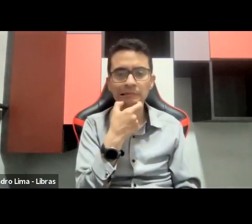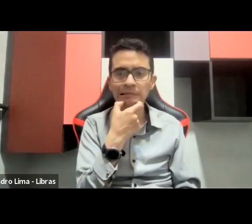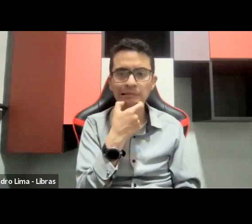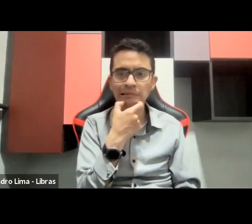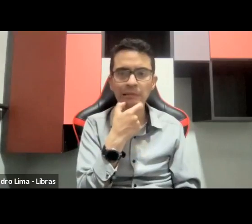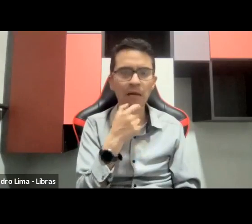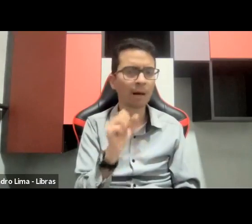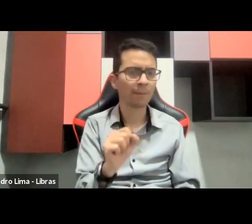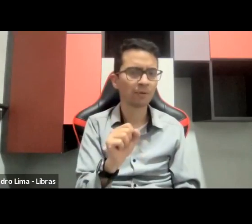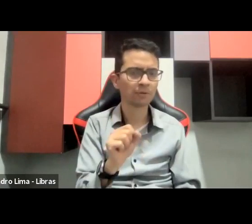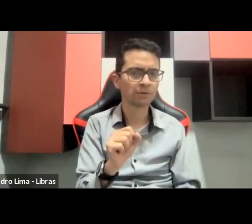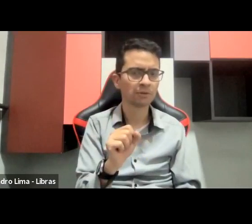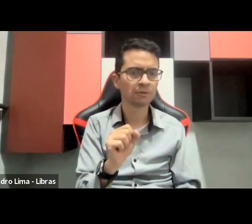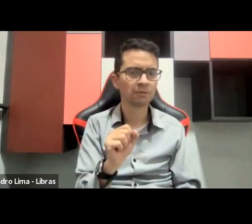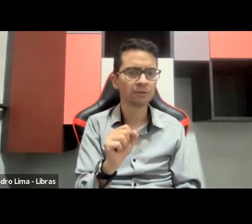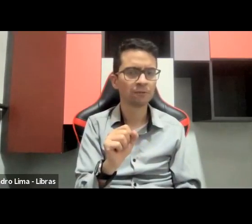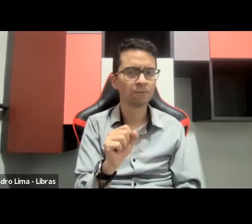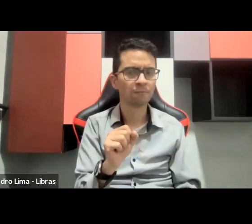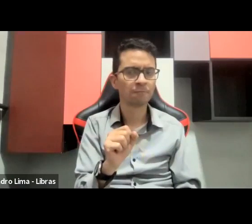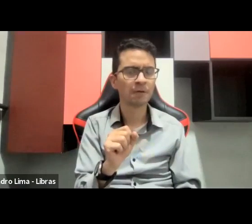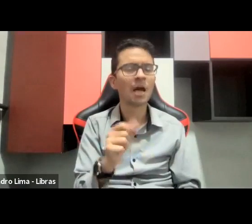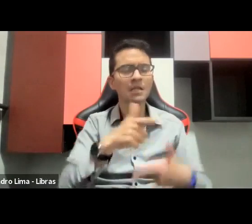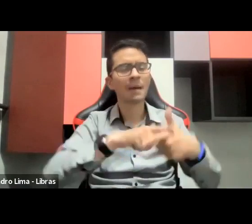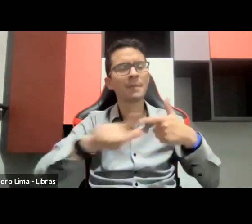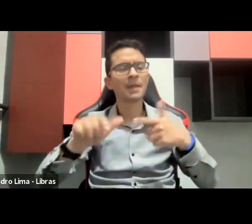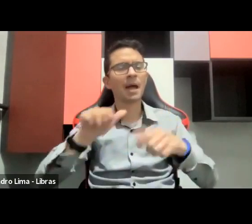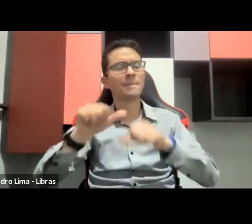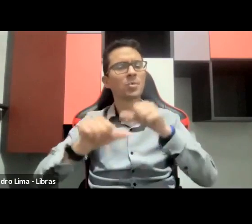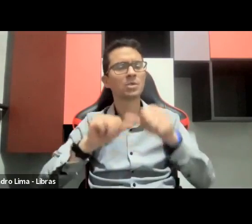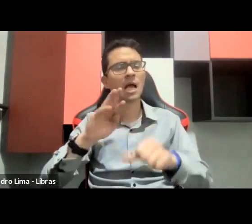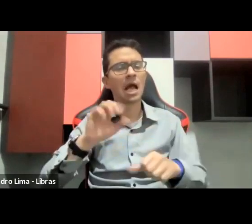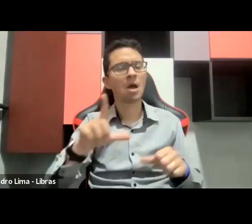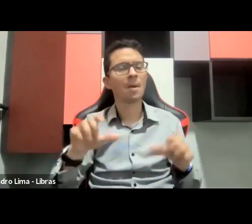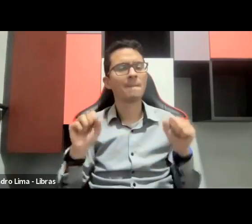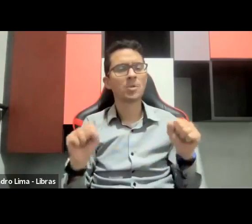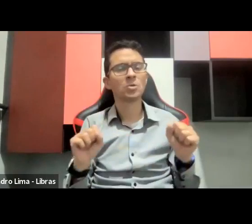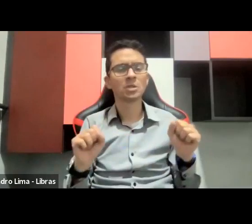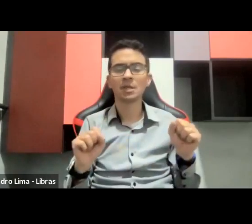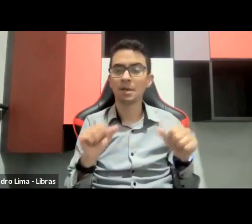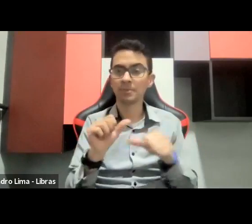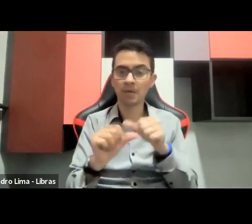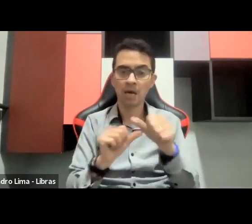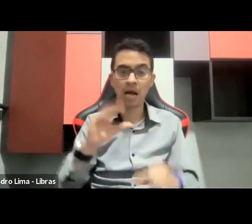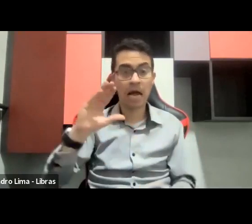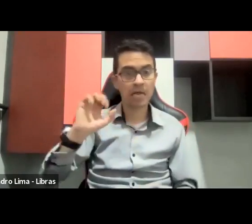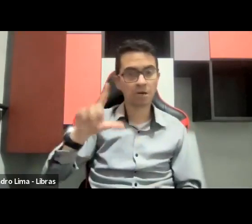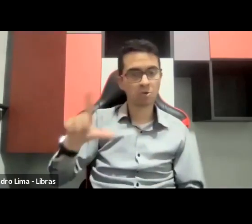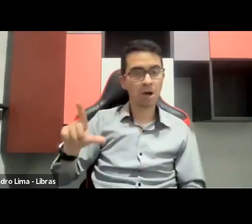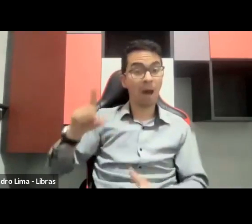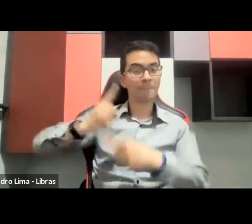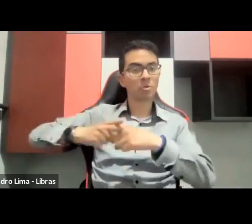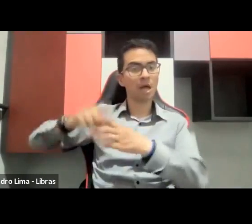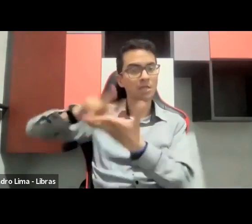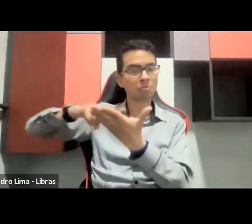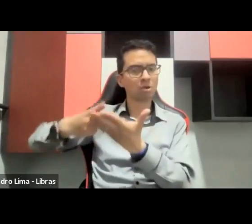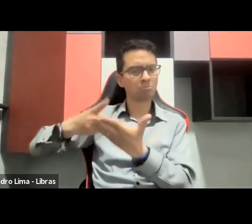going to go. from there so I think it's better if you can try and translate them. Okay Ok, ok.